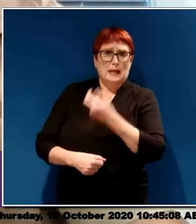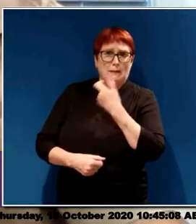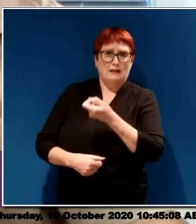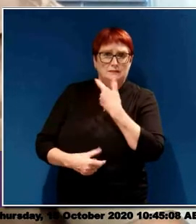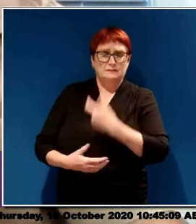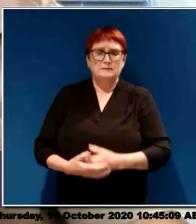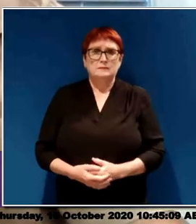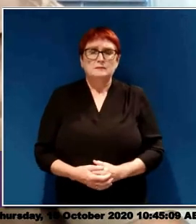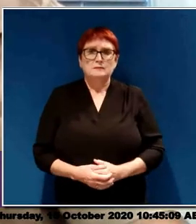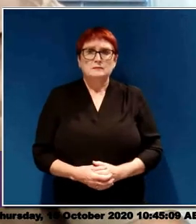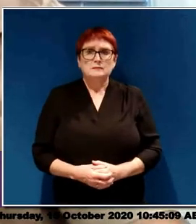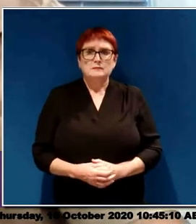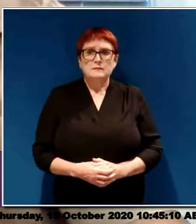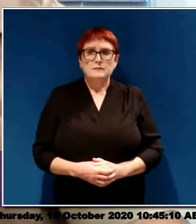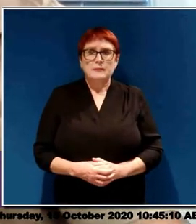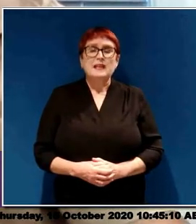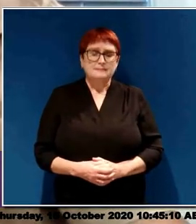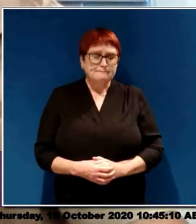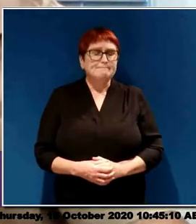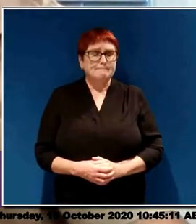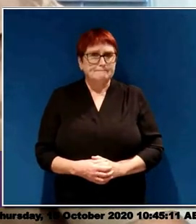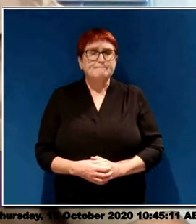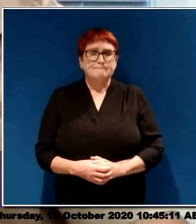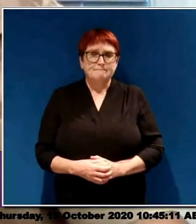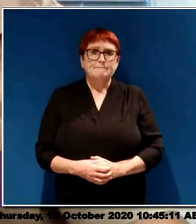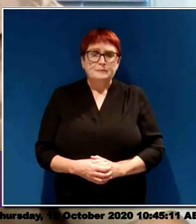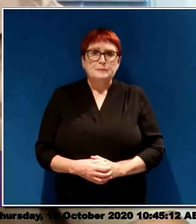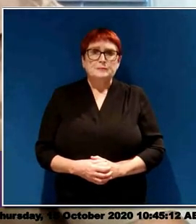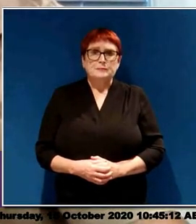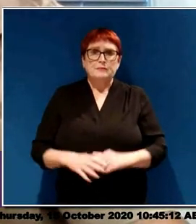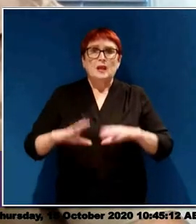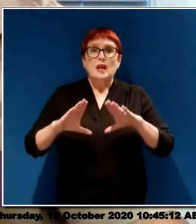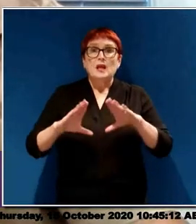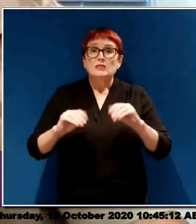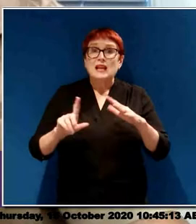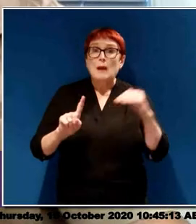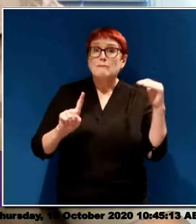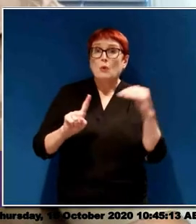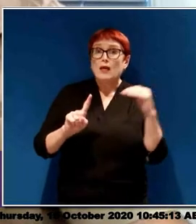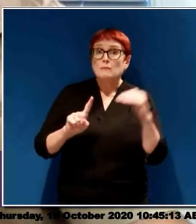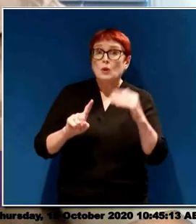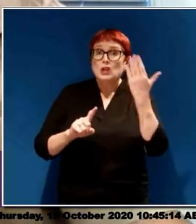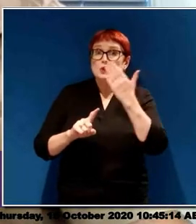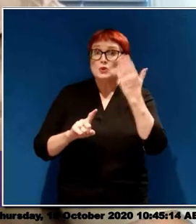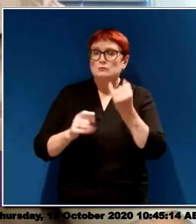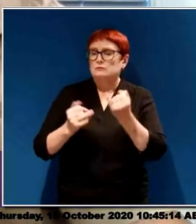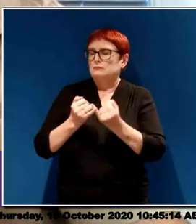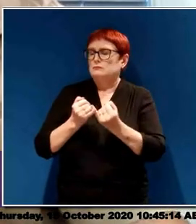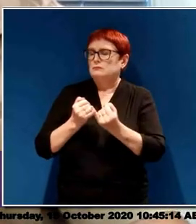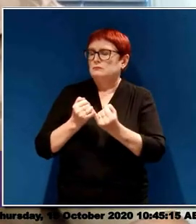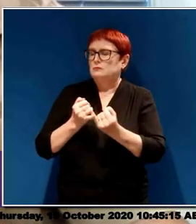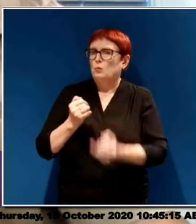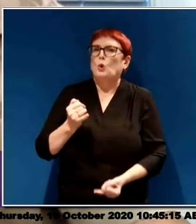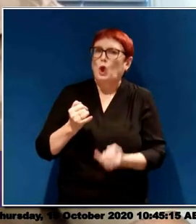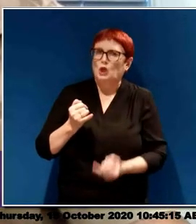Yeah, so then the bullying and everything like that at school just increased terribly.